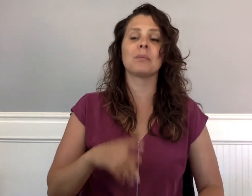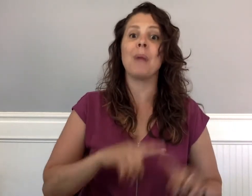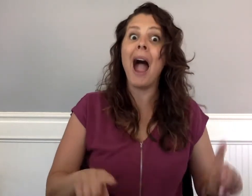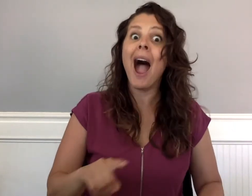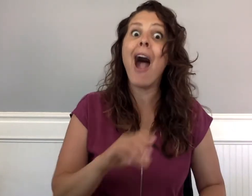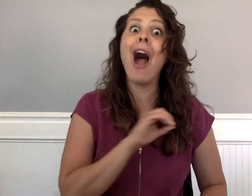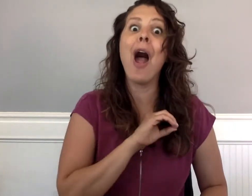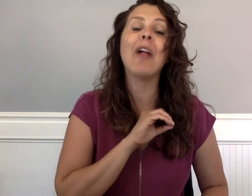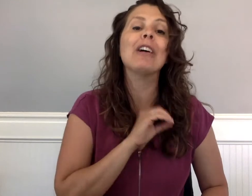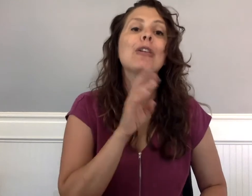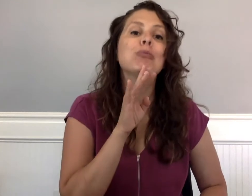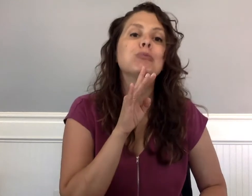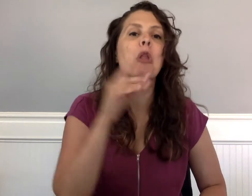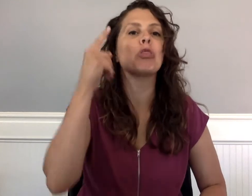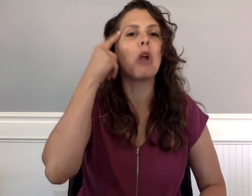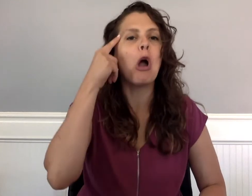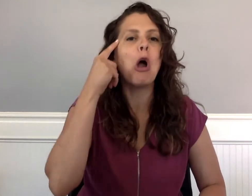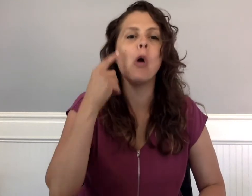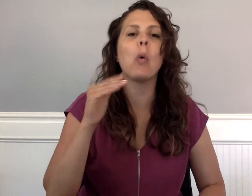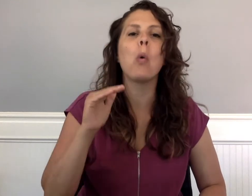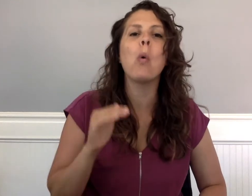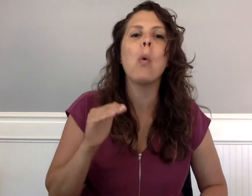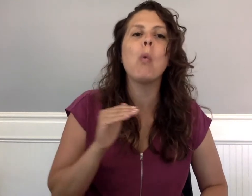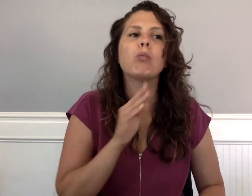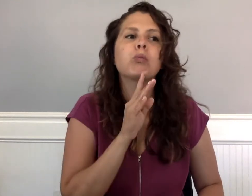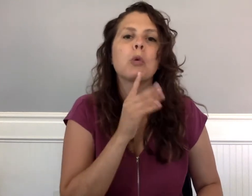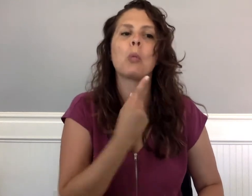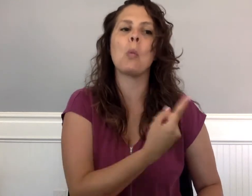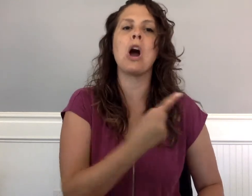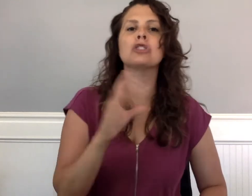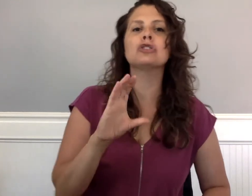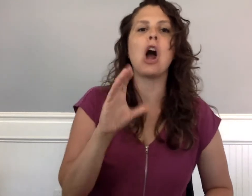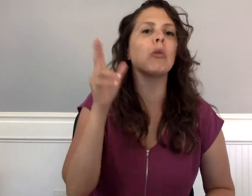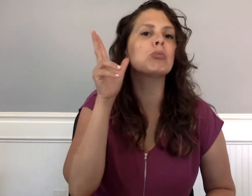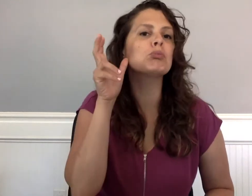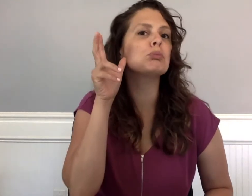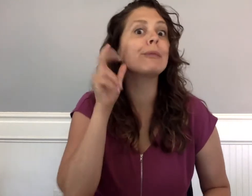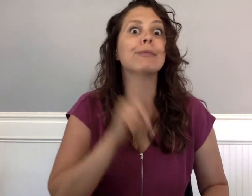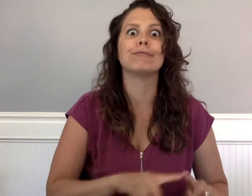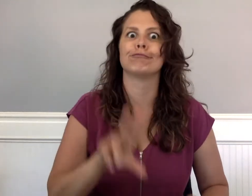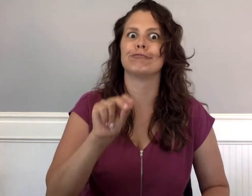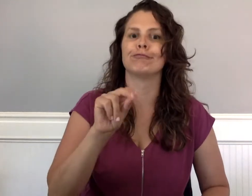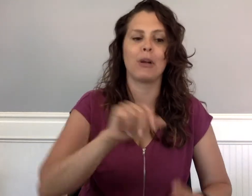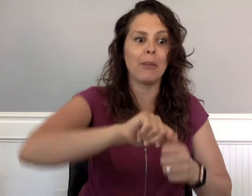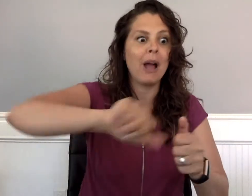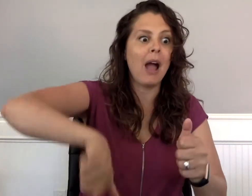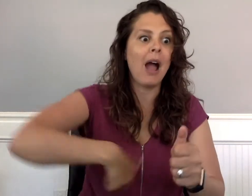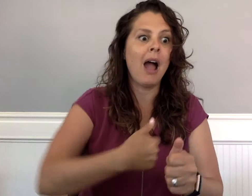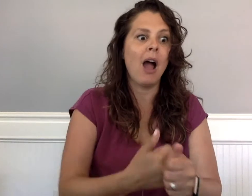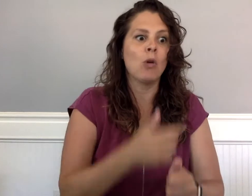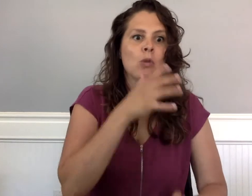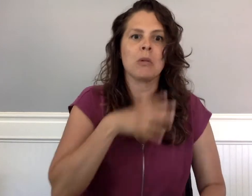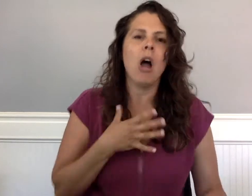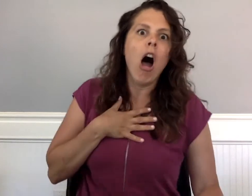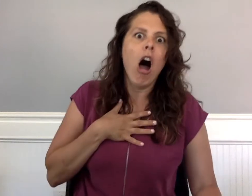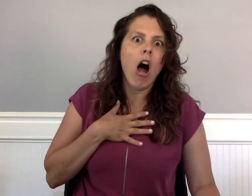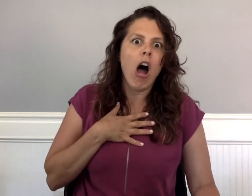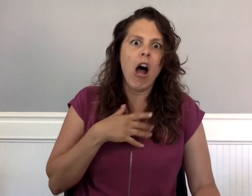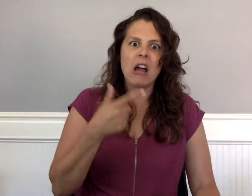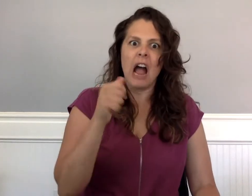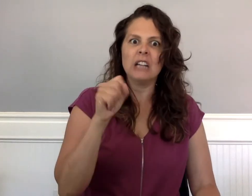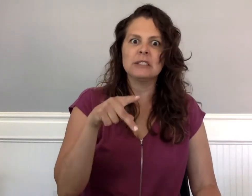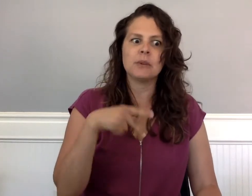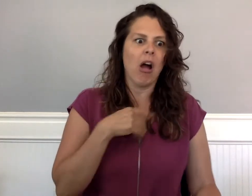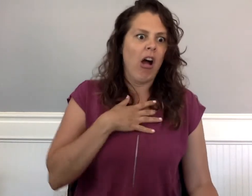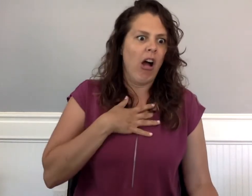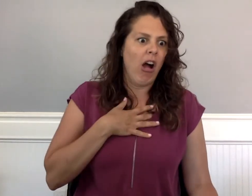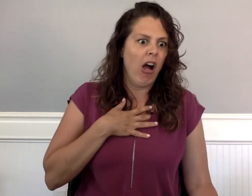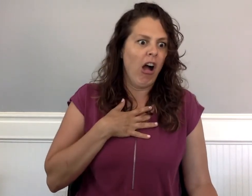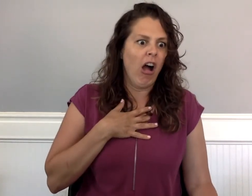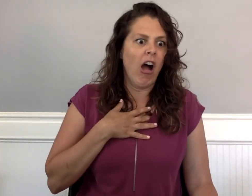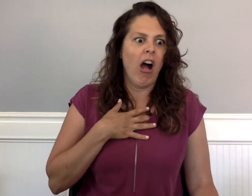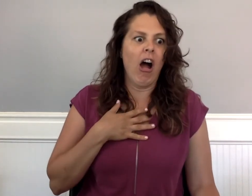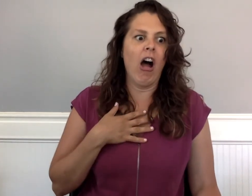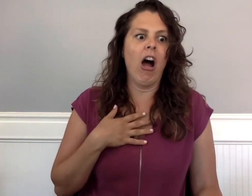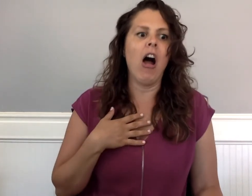But Oliver hadn’t whispered softly enough. The woman behind Charlie gasped.